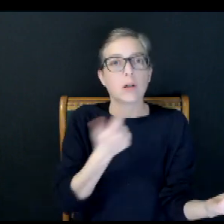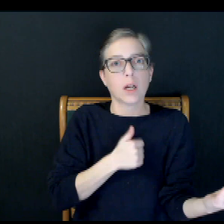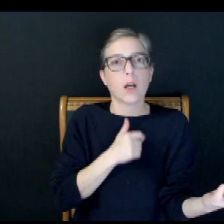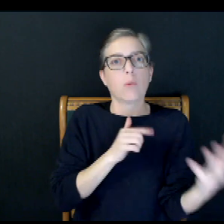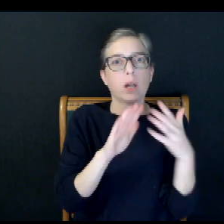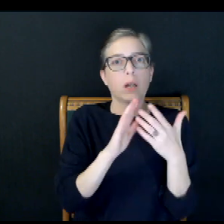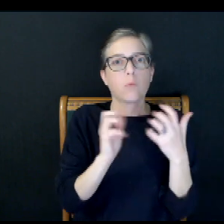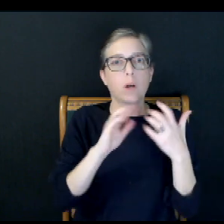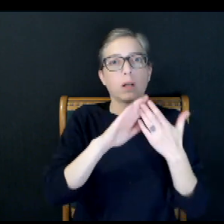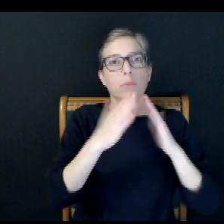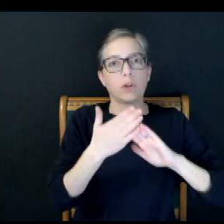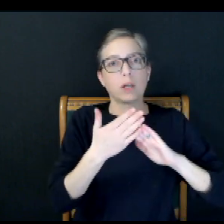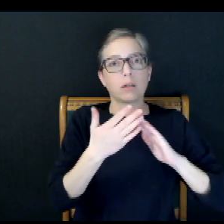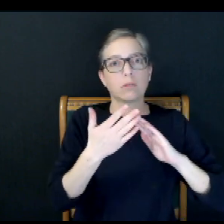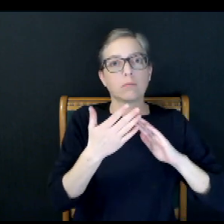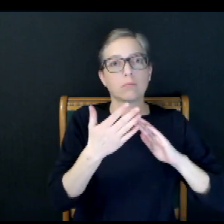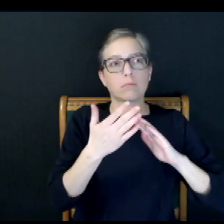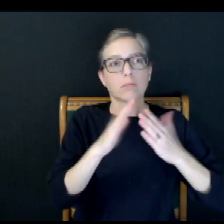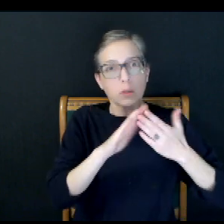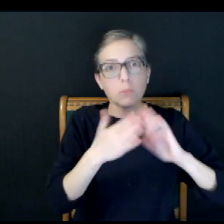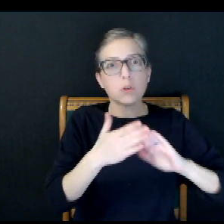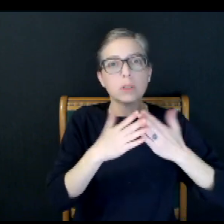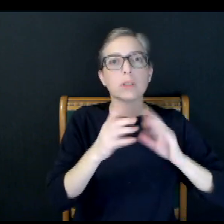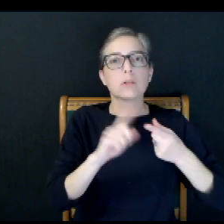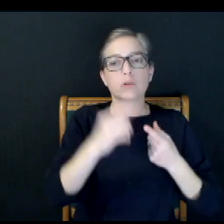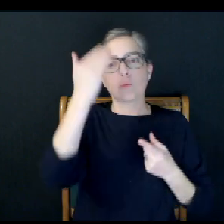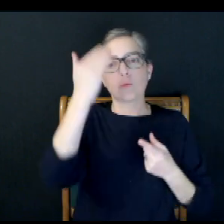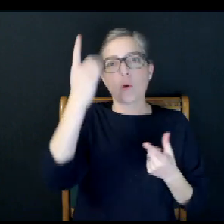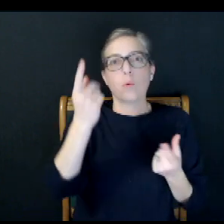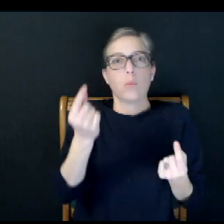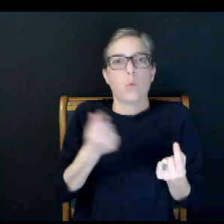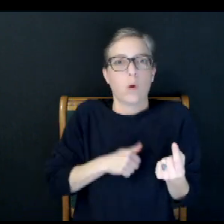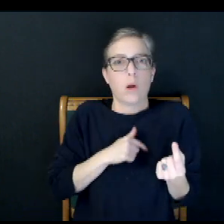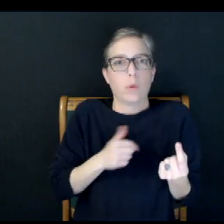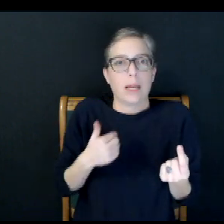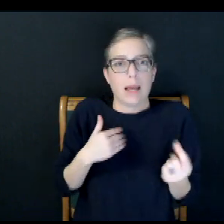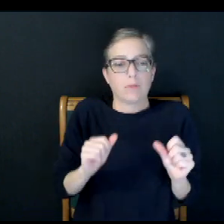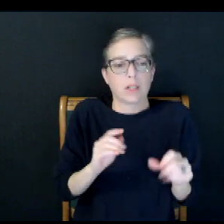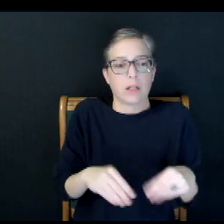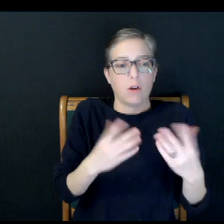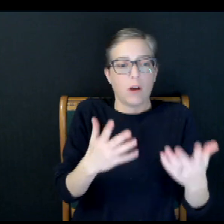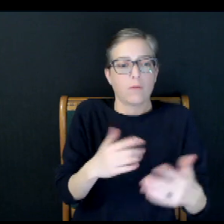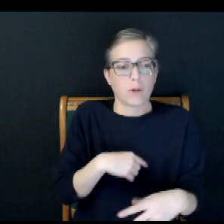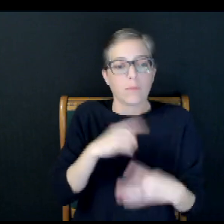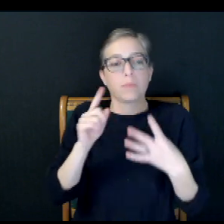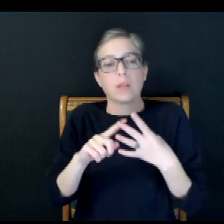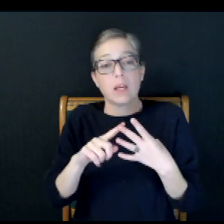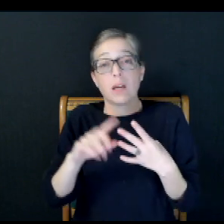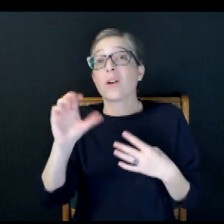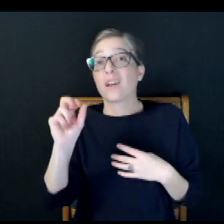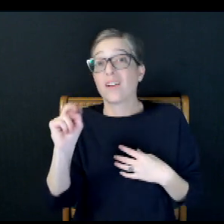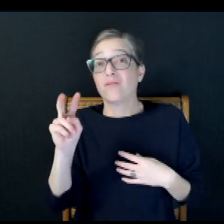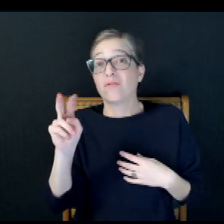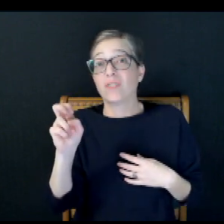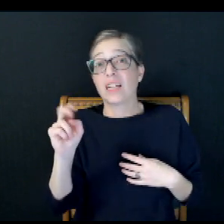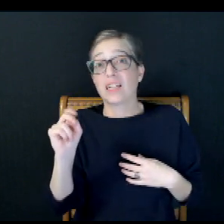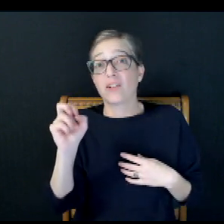facilitator of relationship developing. What are our expectations of our contractors out in the community to work with these community driven